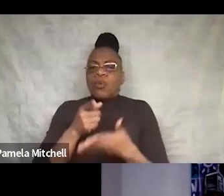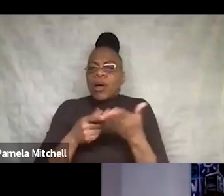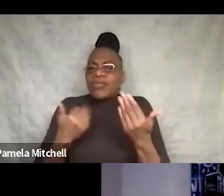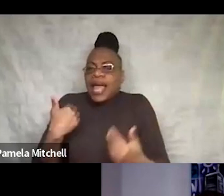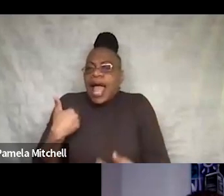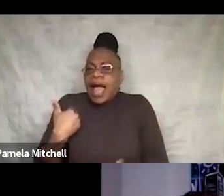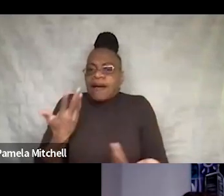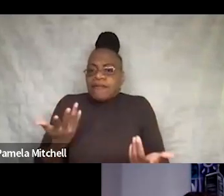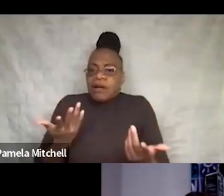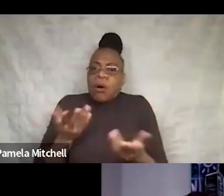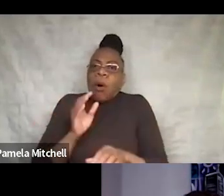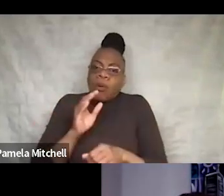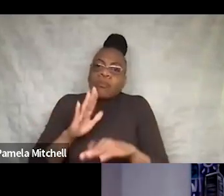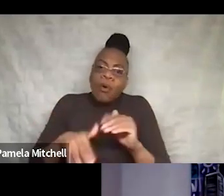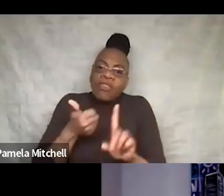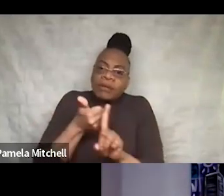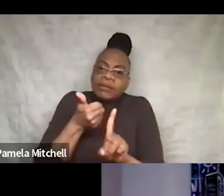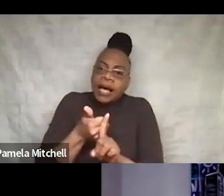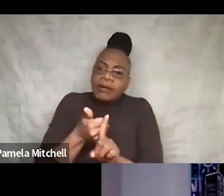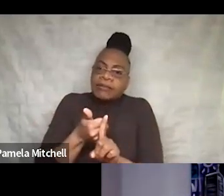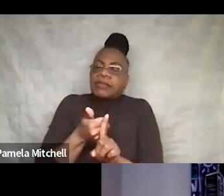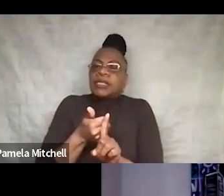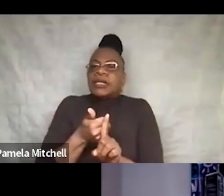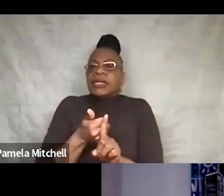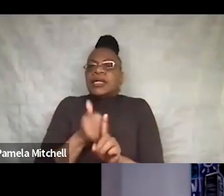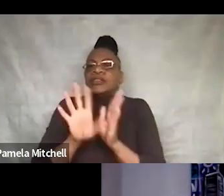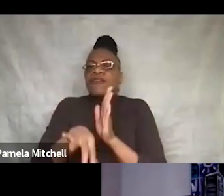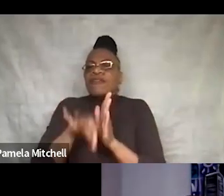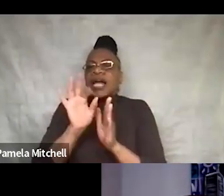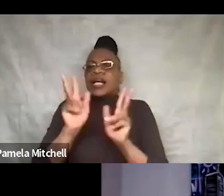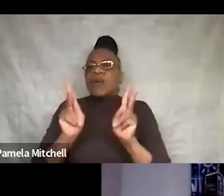And, so finding somebody who was able to offer FQ services,